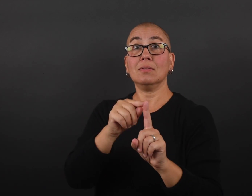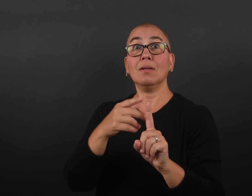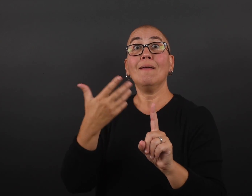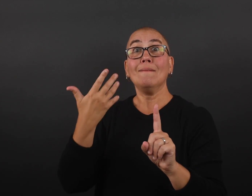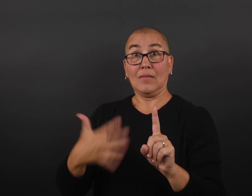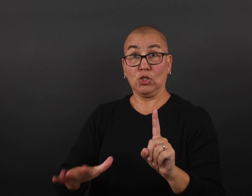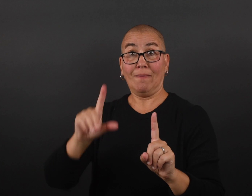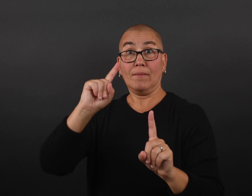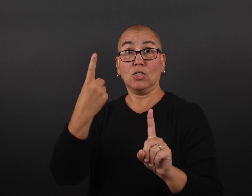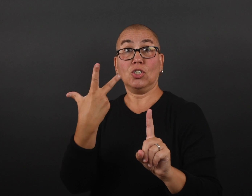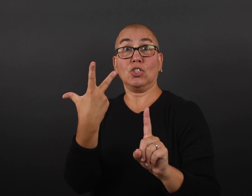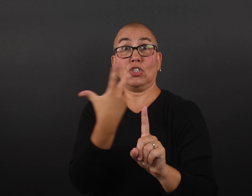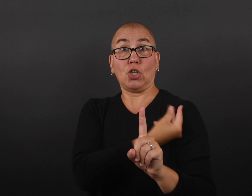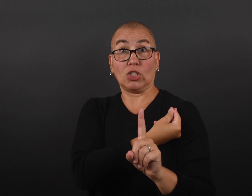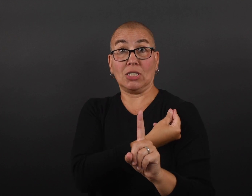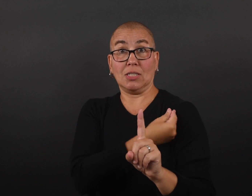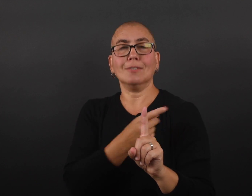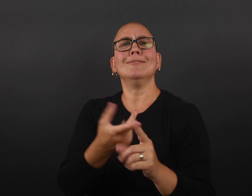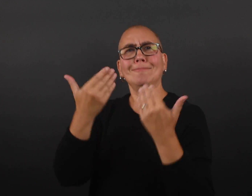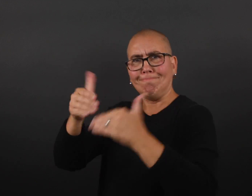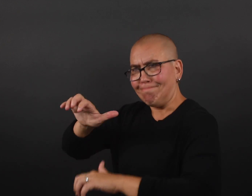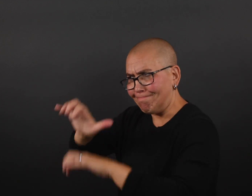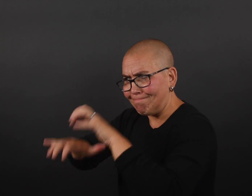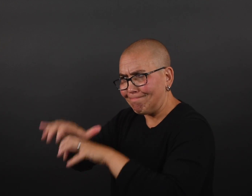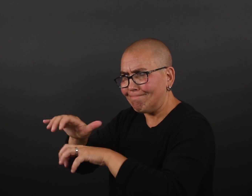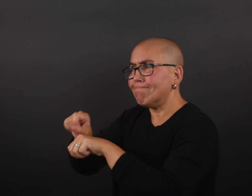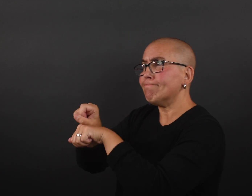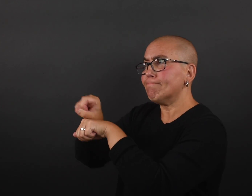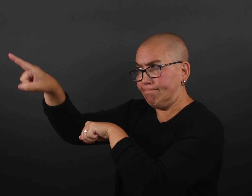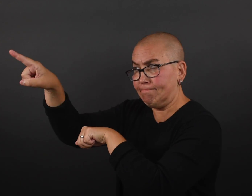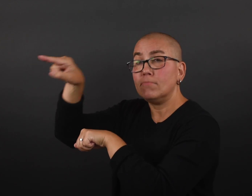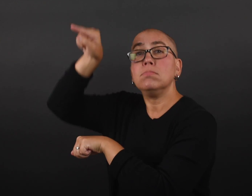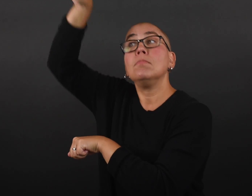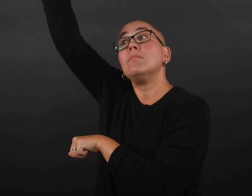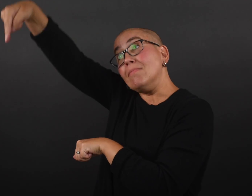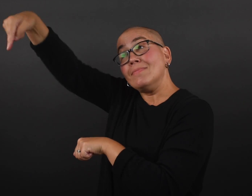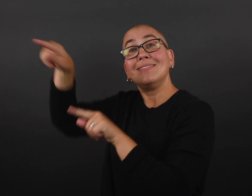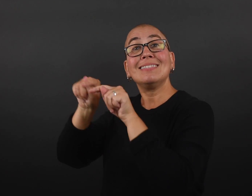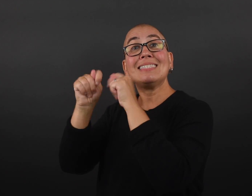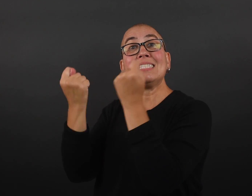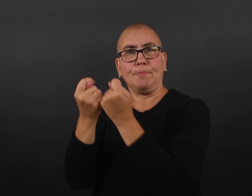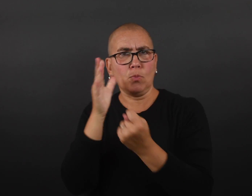11:59 p.m. on August 22.